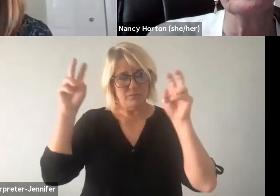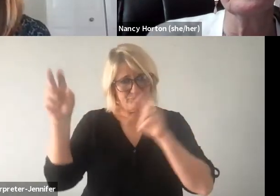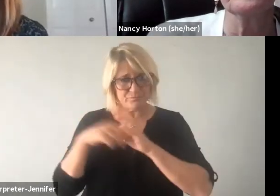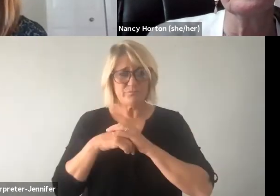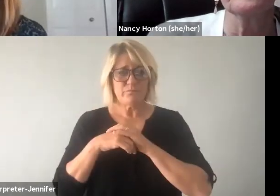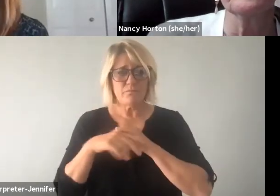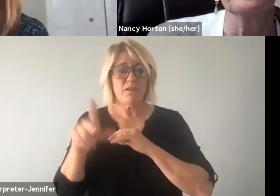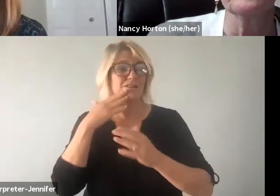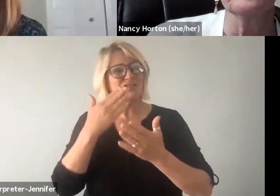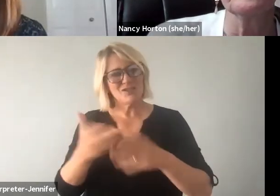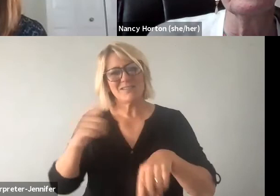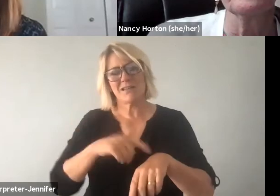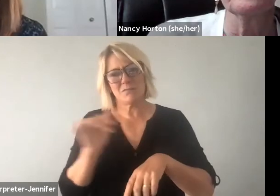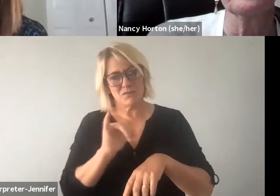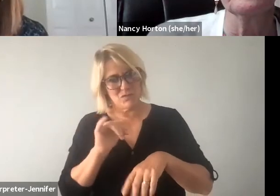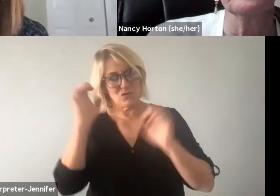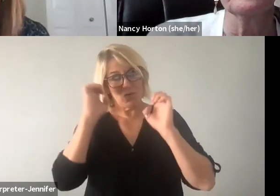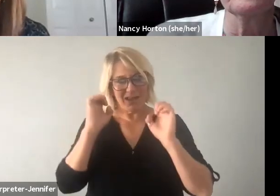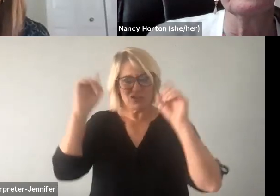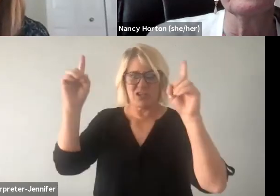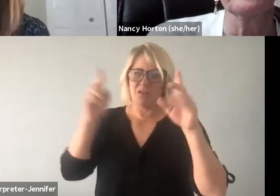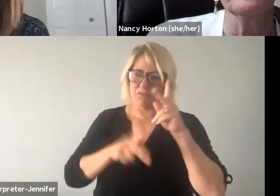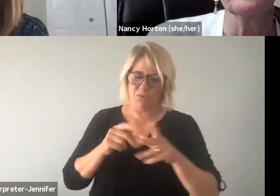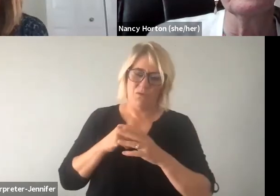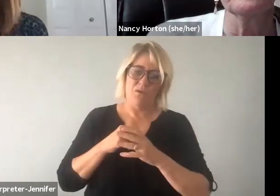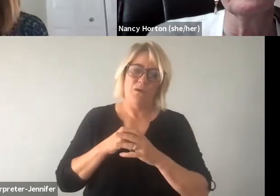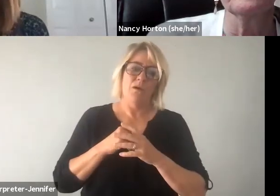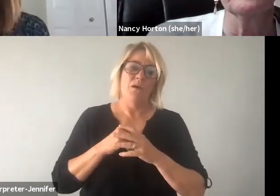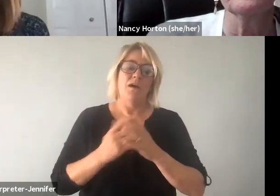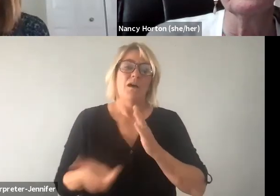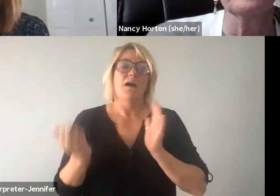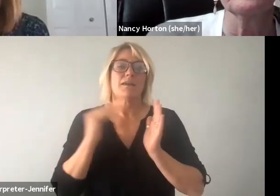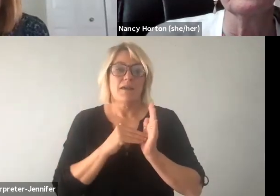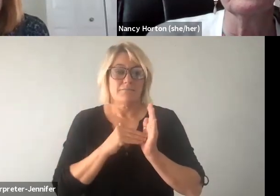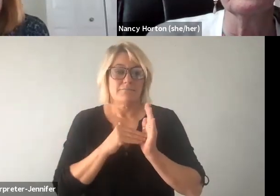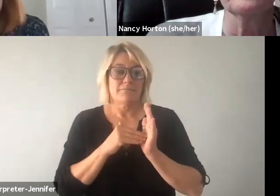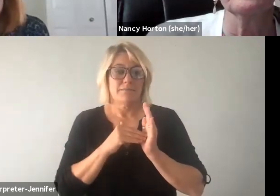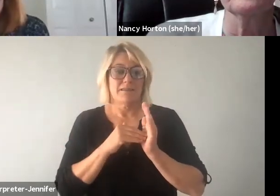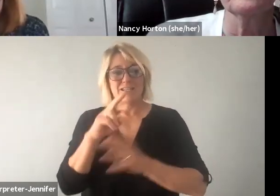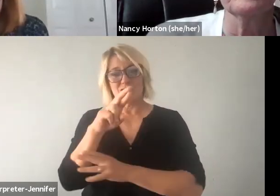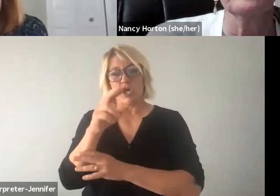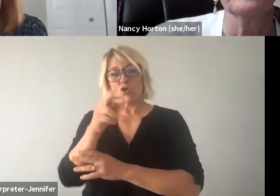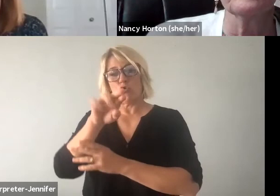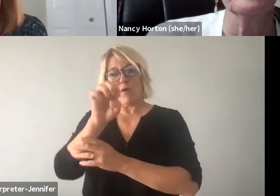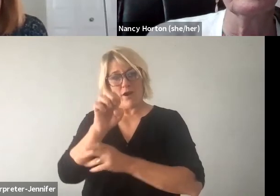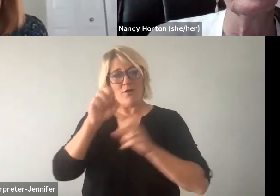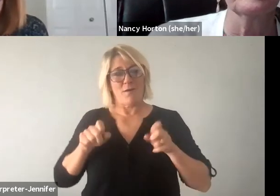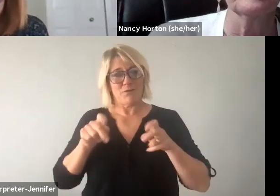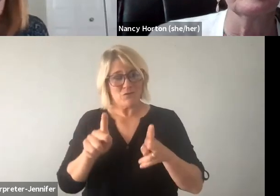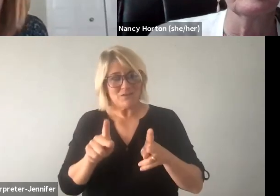probably make a real positive difference with some of these issues